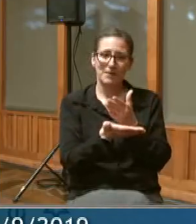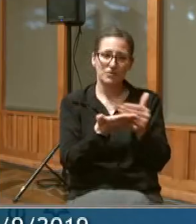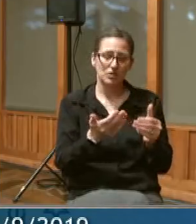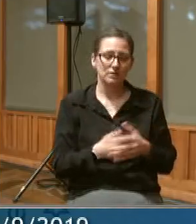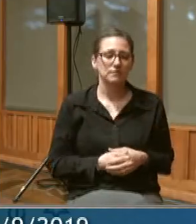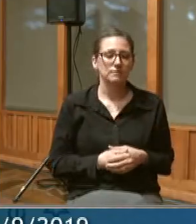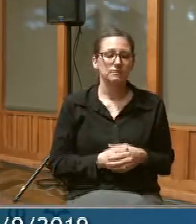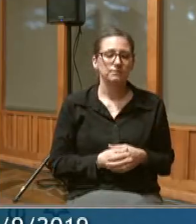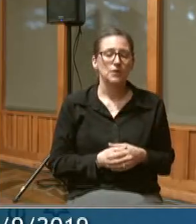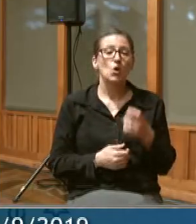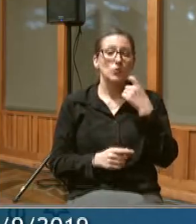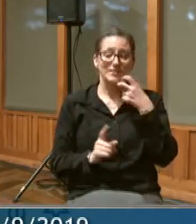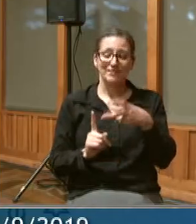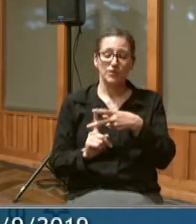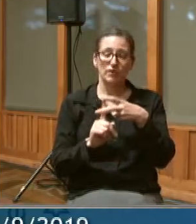PROMOTION OF PROGRAMS WILL BE FOR NAUGHT IF THE PROPOSED CUTS